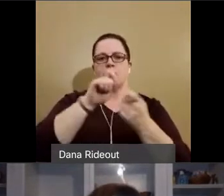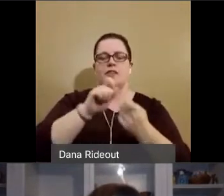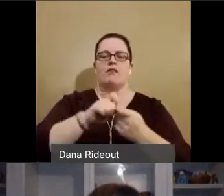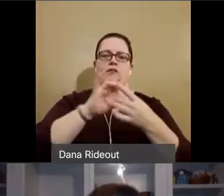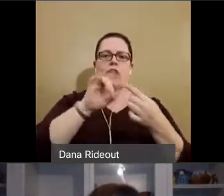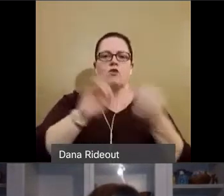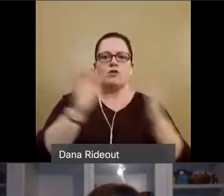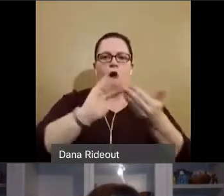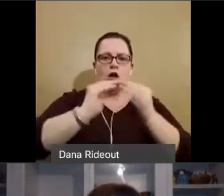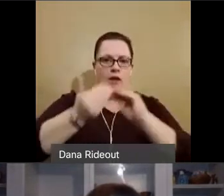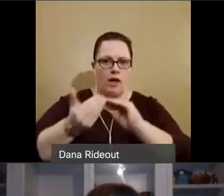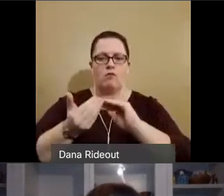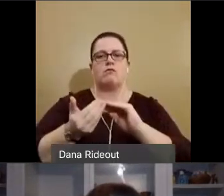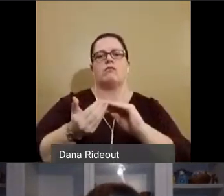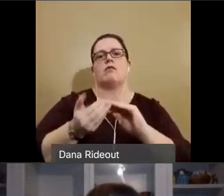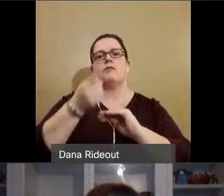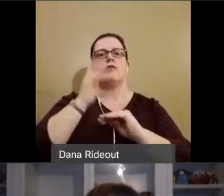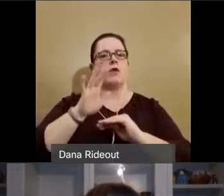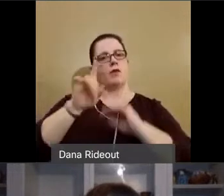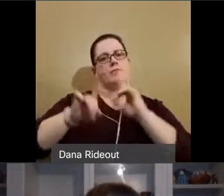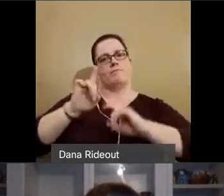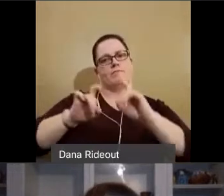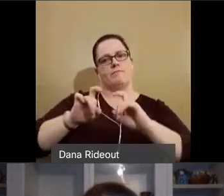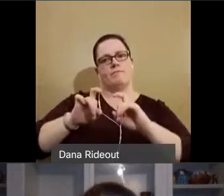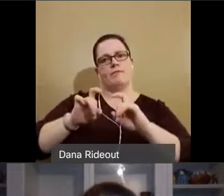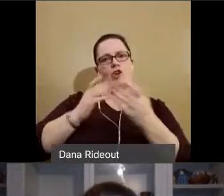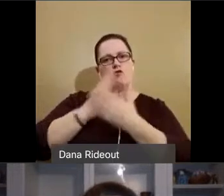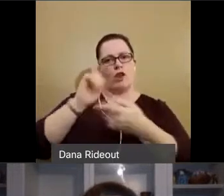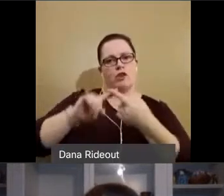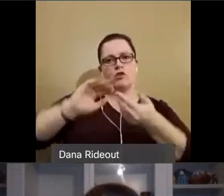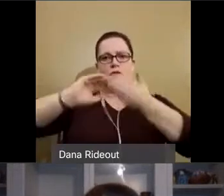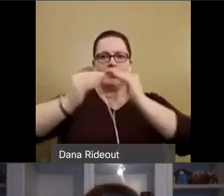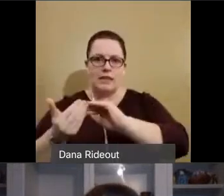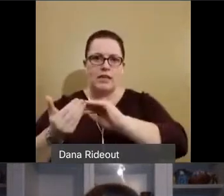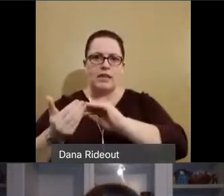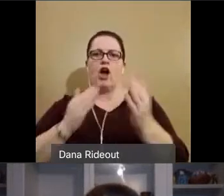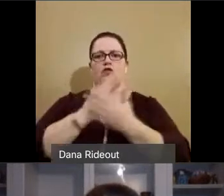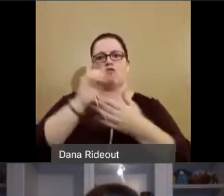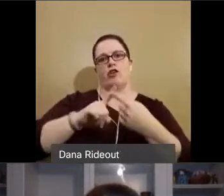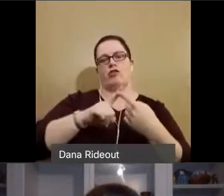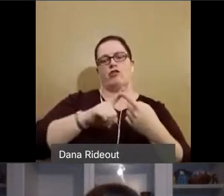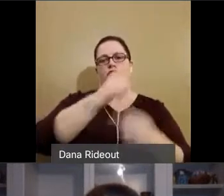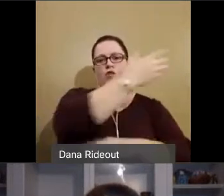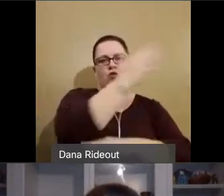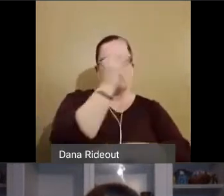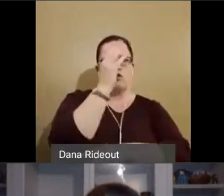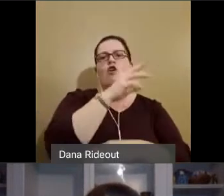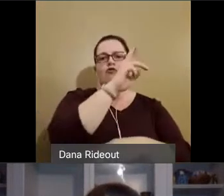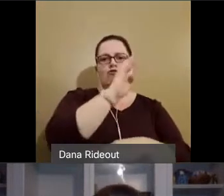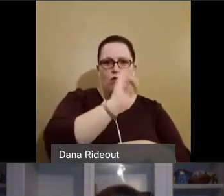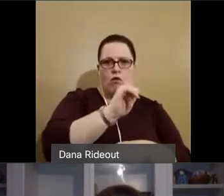Asking questions about what the right to the city and the right to be rural looks like in policy and in practice. Actually, we.